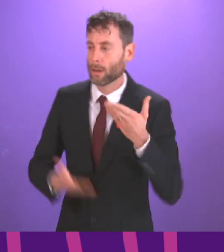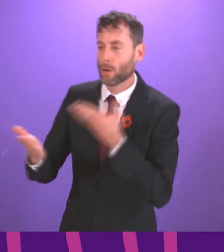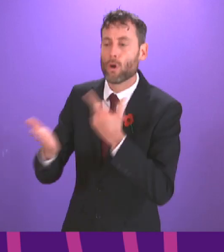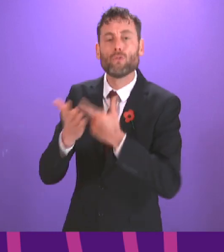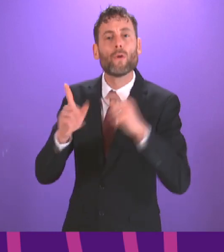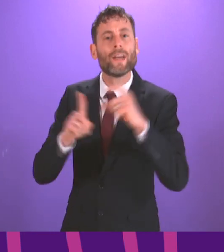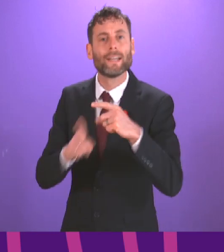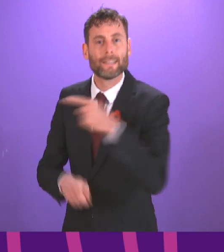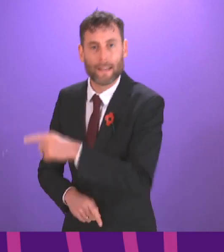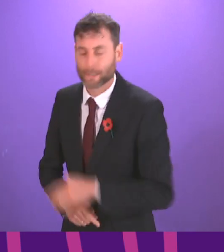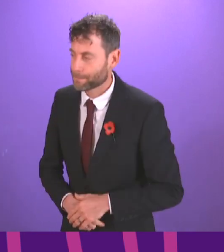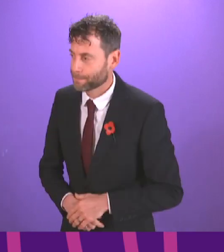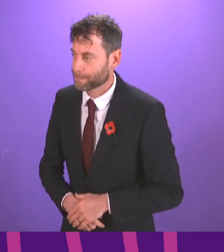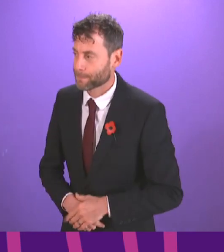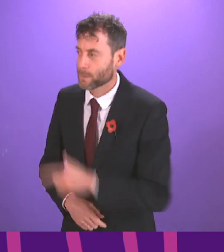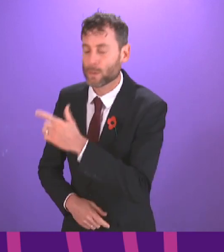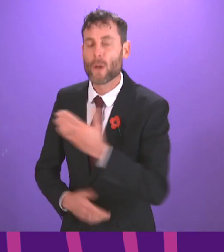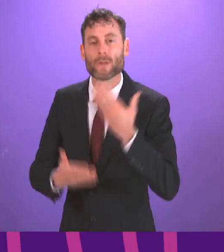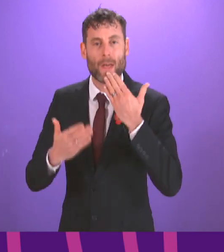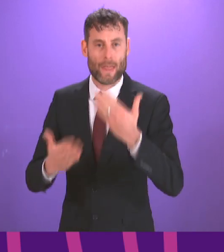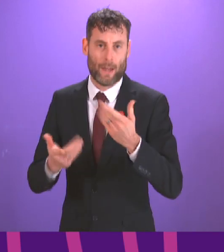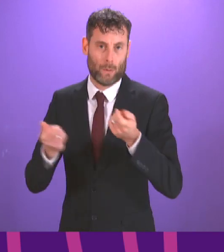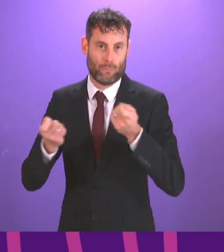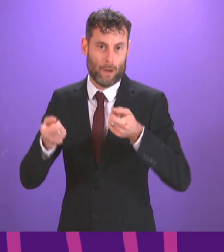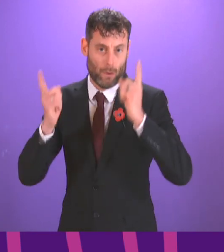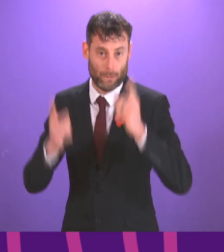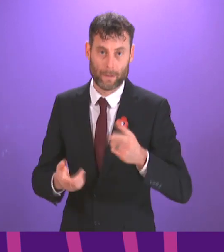It is clear that we are now in the grip of a second wave. However, today, I want to talk